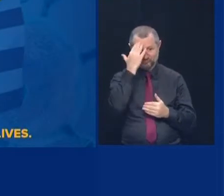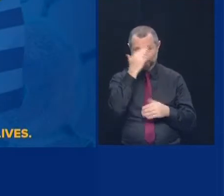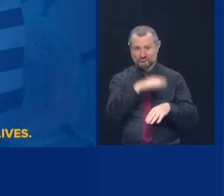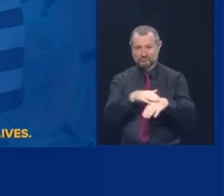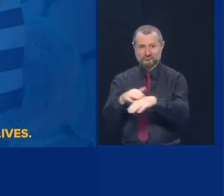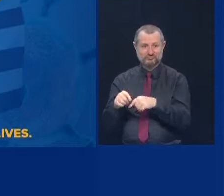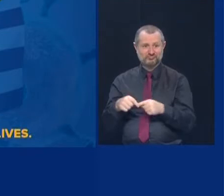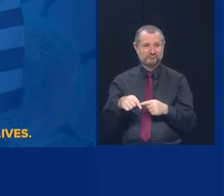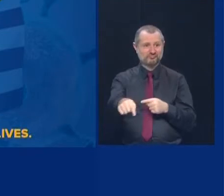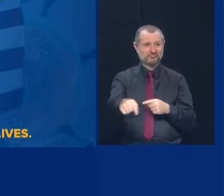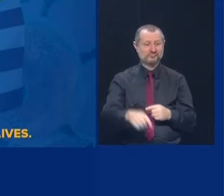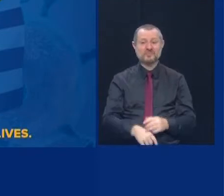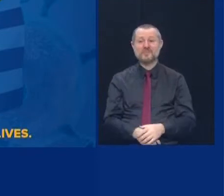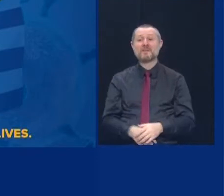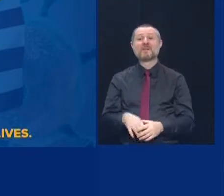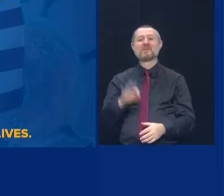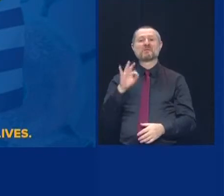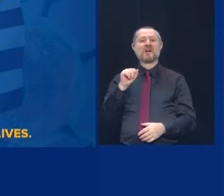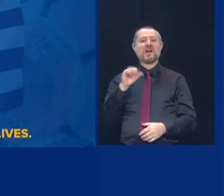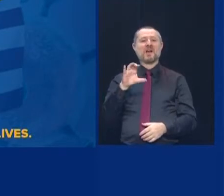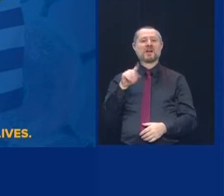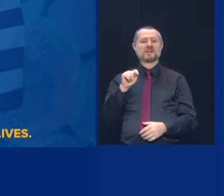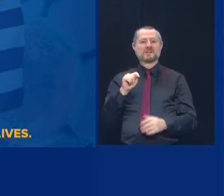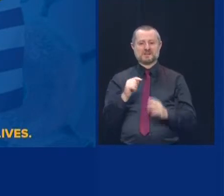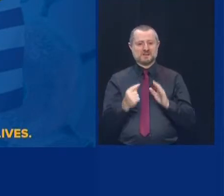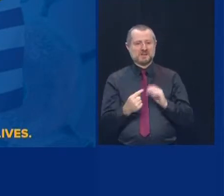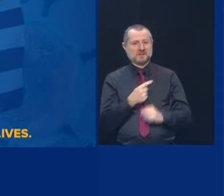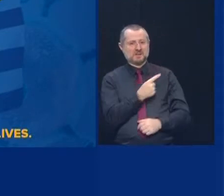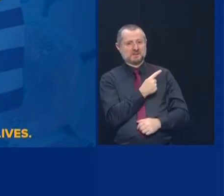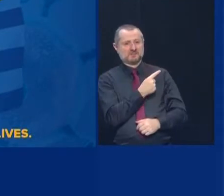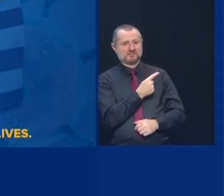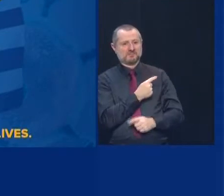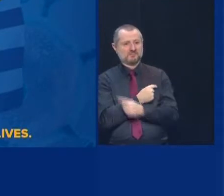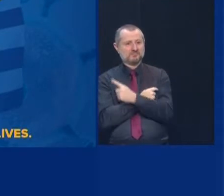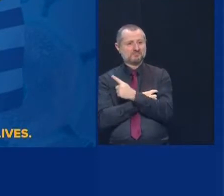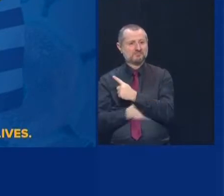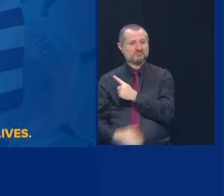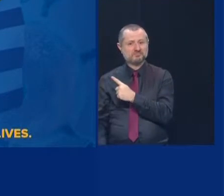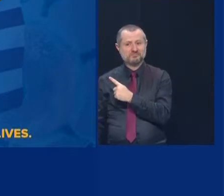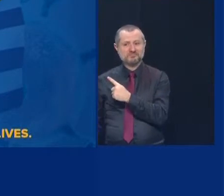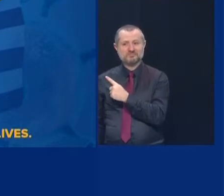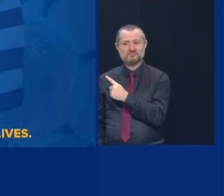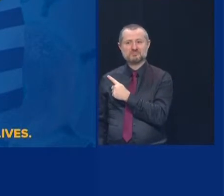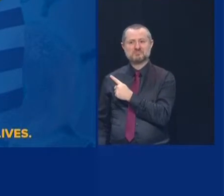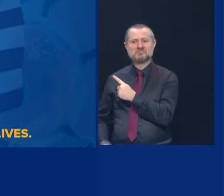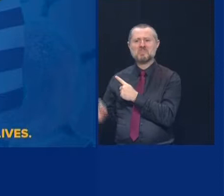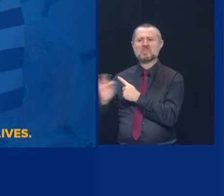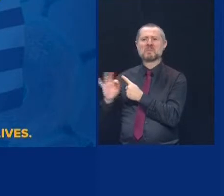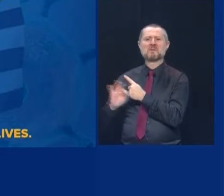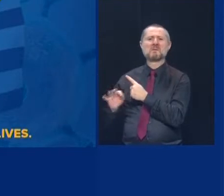DANGEROUS SITUATION. AND THAT IS EXACTLY WHERE WE ARE GOING.